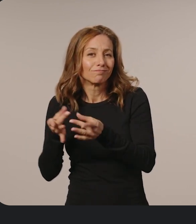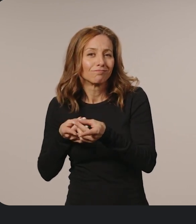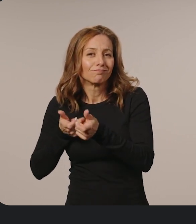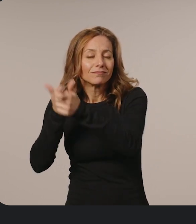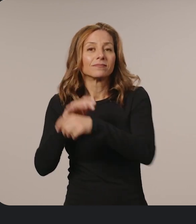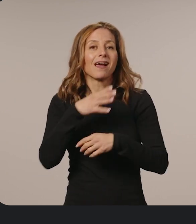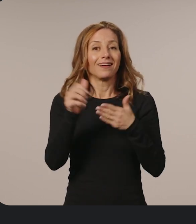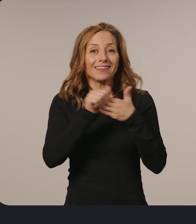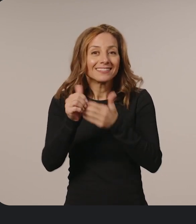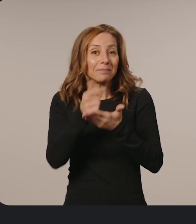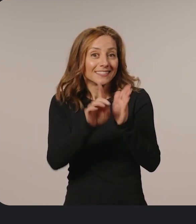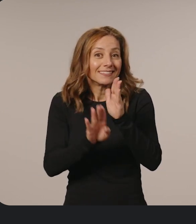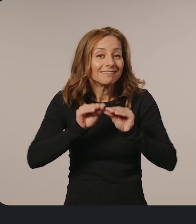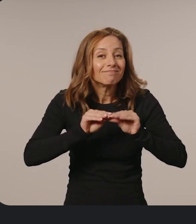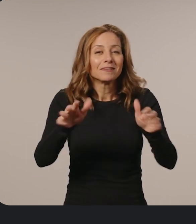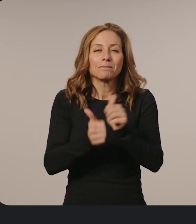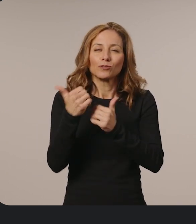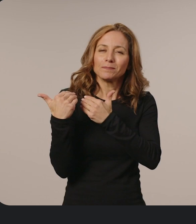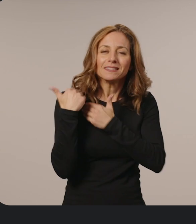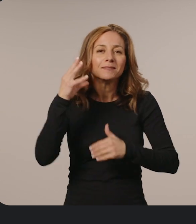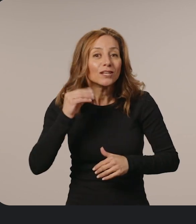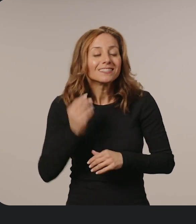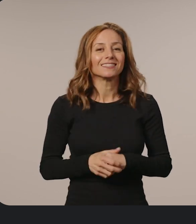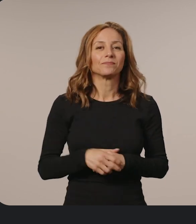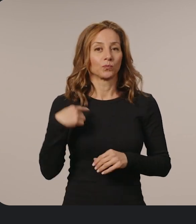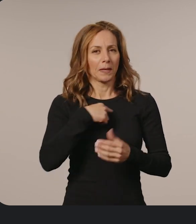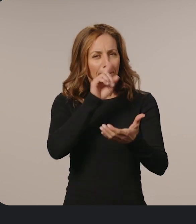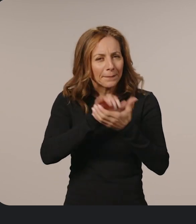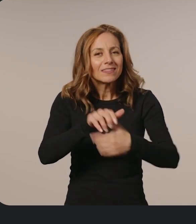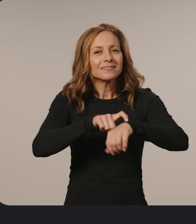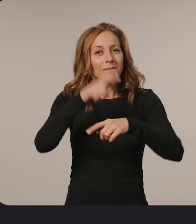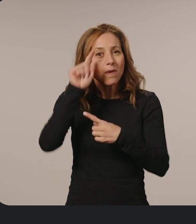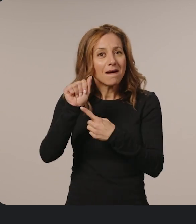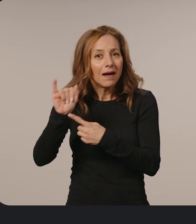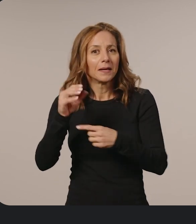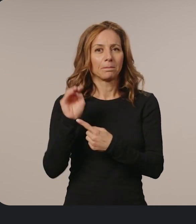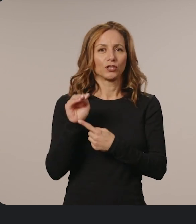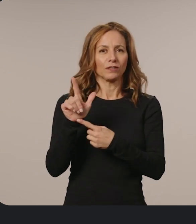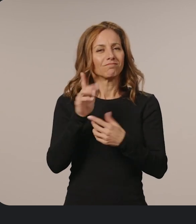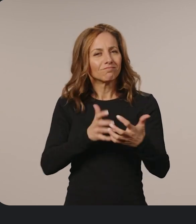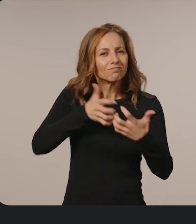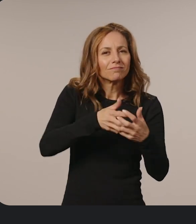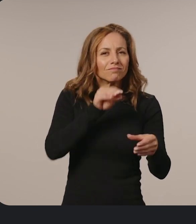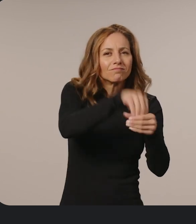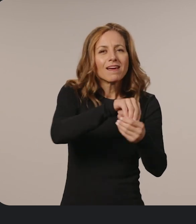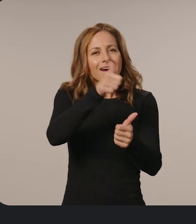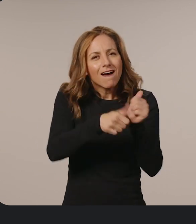and guidance to help you deliver the most responsible experience. We believe that it's time for AI and machine learning to be part